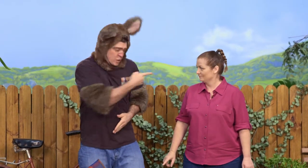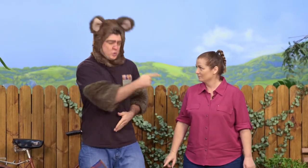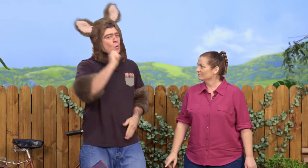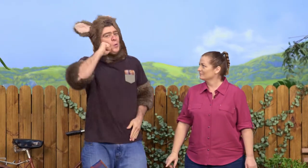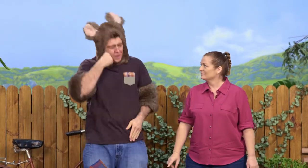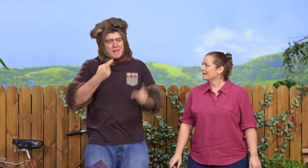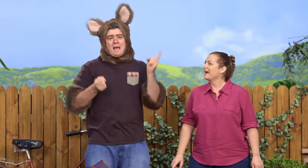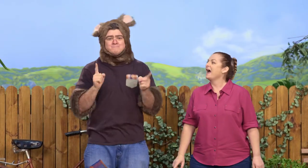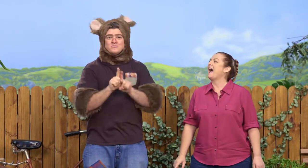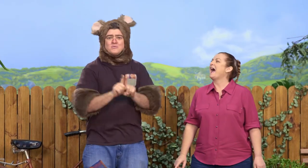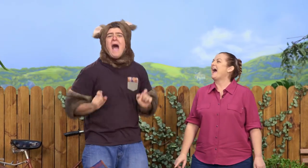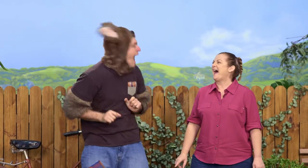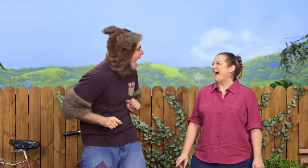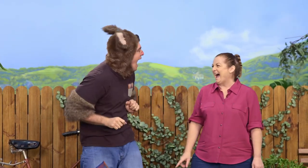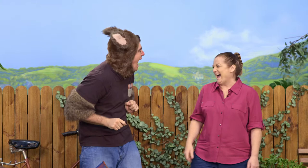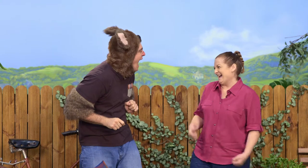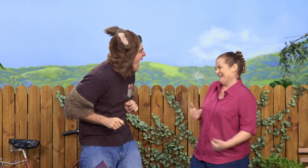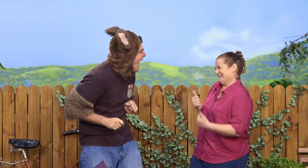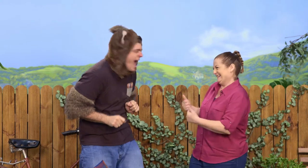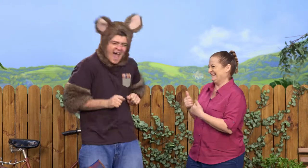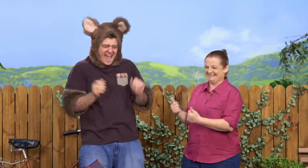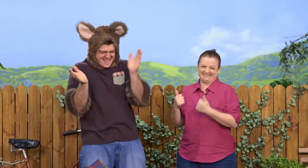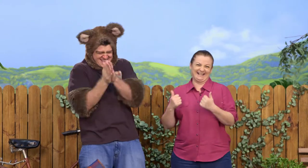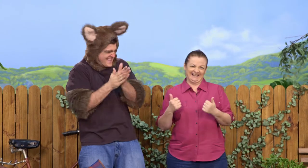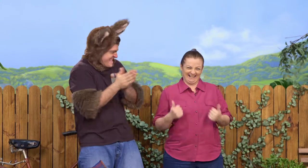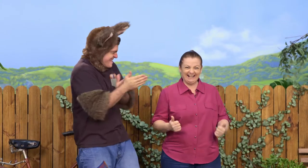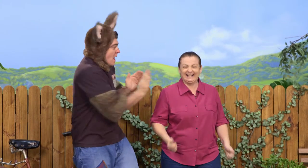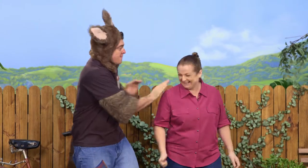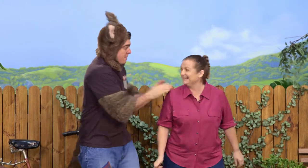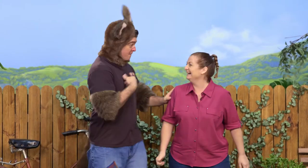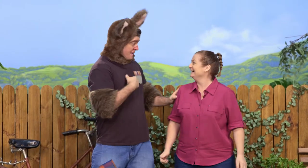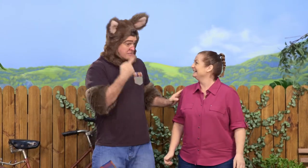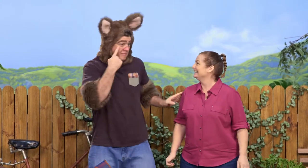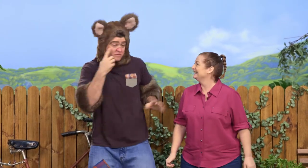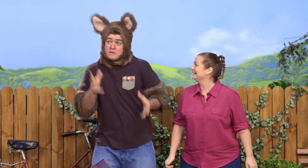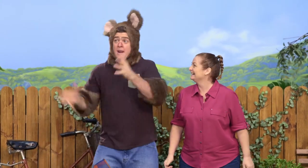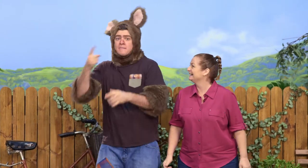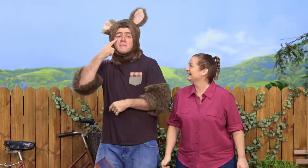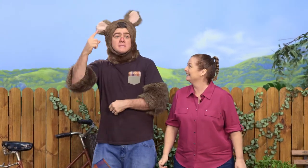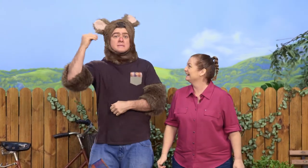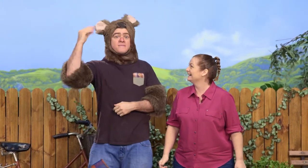But once you see it, then you'll understand. Oh, OK, that's great. Now, I'm going to go to the top of my tree